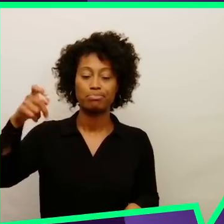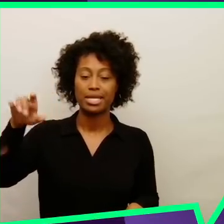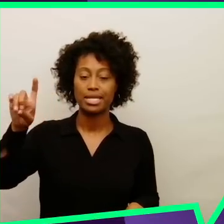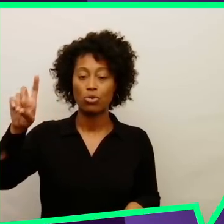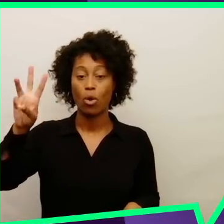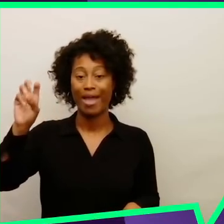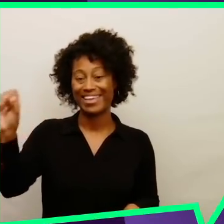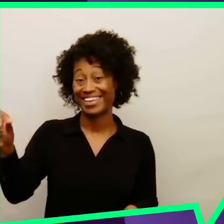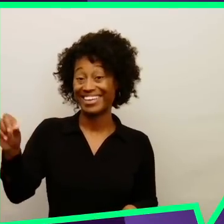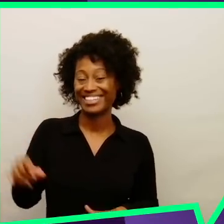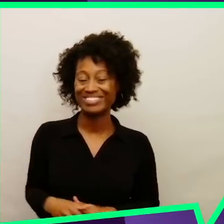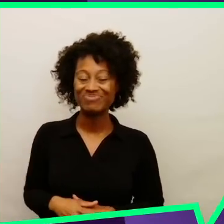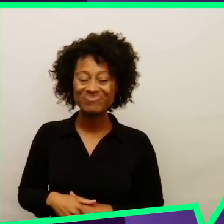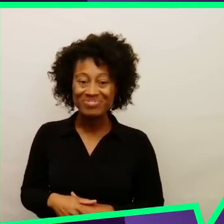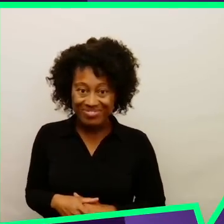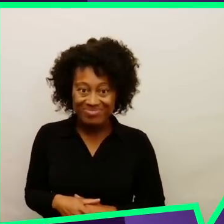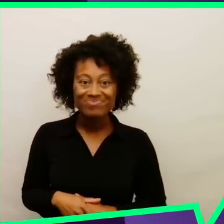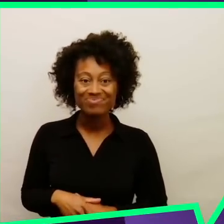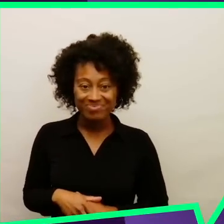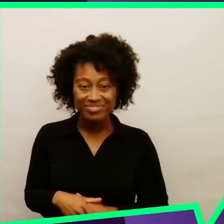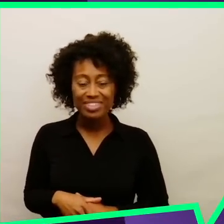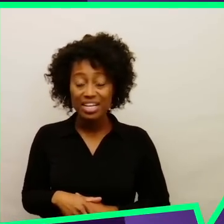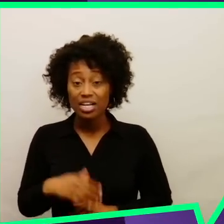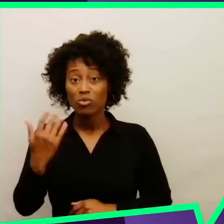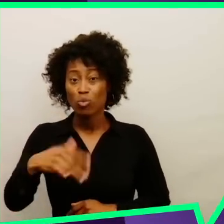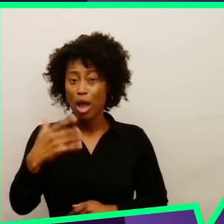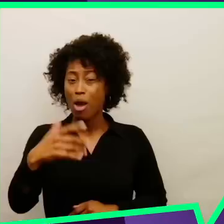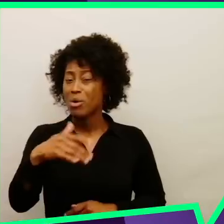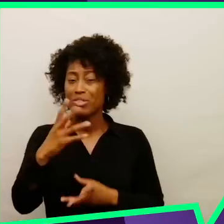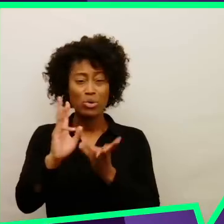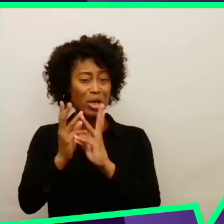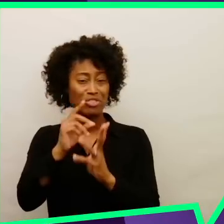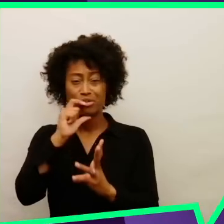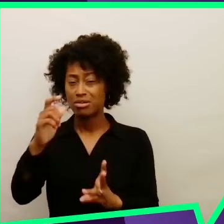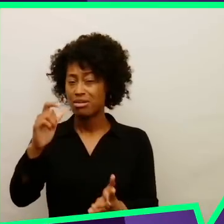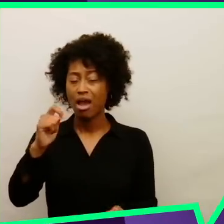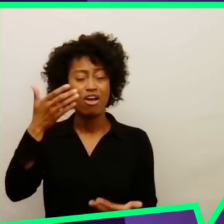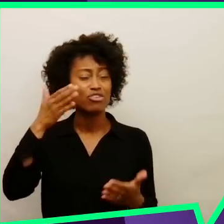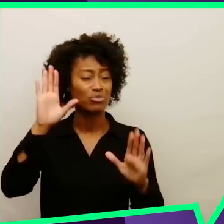And in some pretty inclement weather here. There we go.